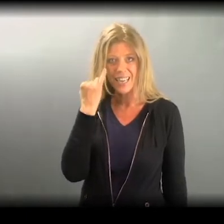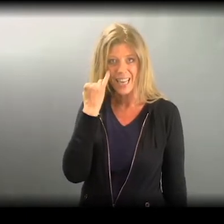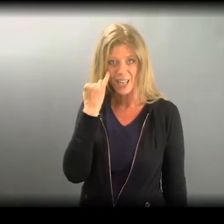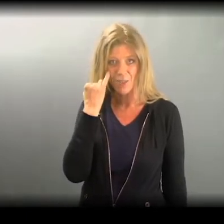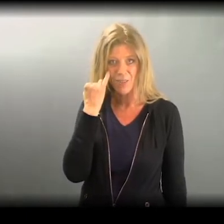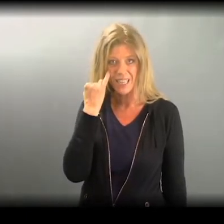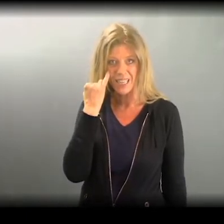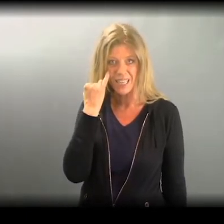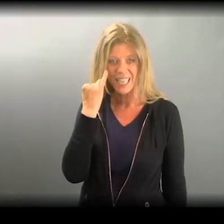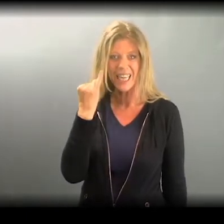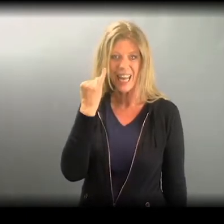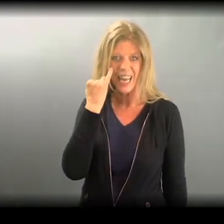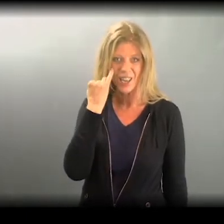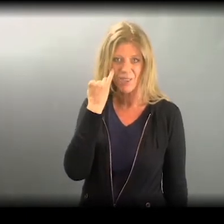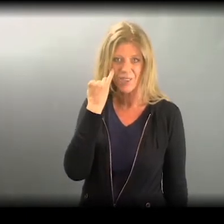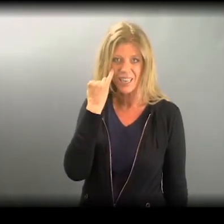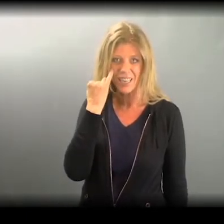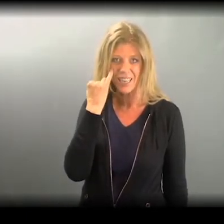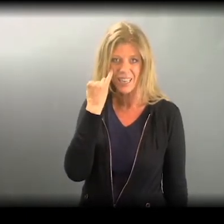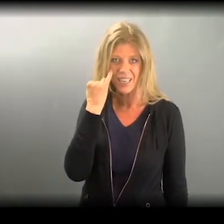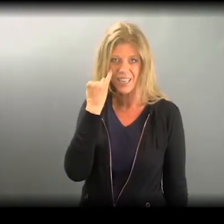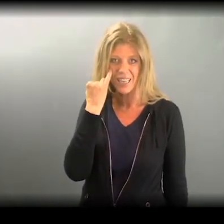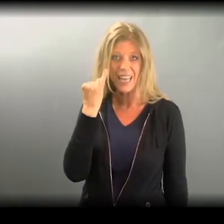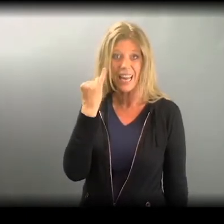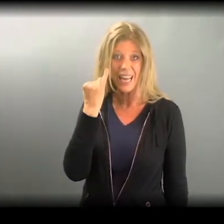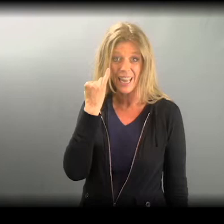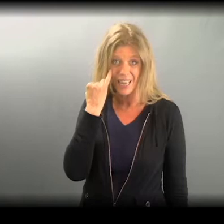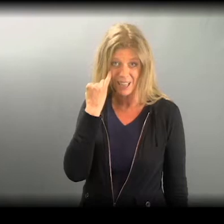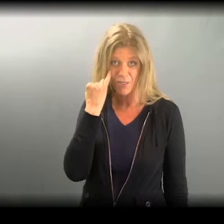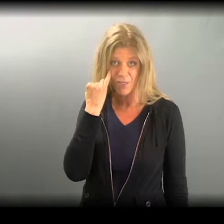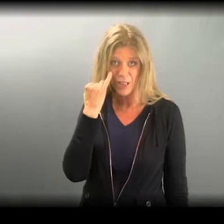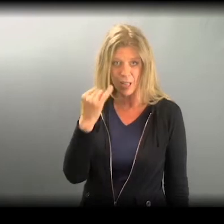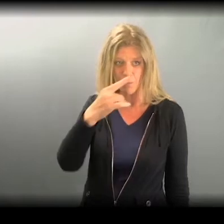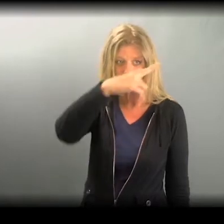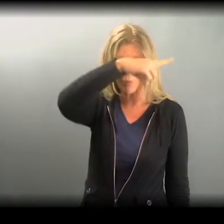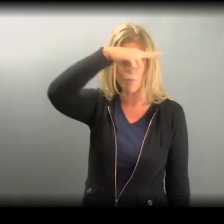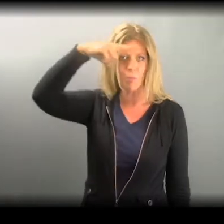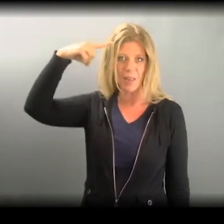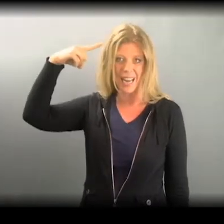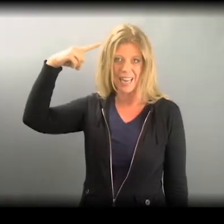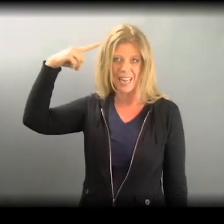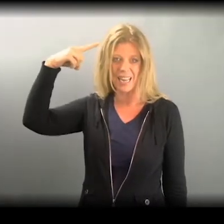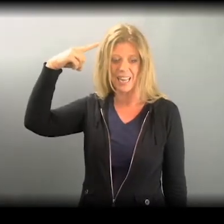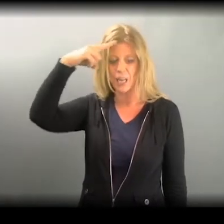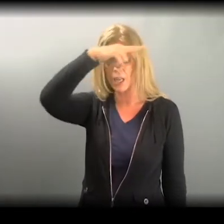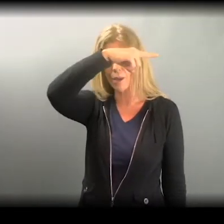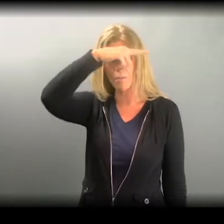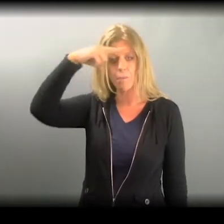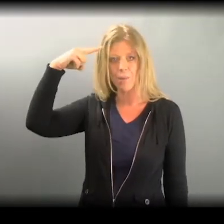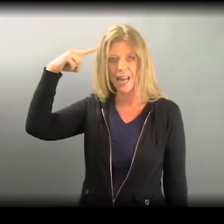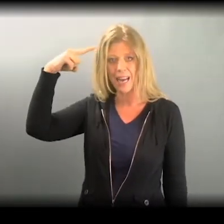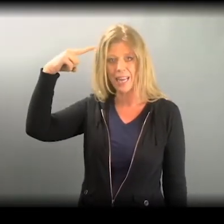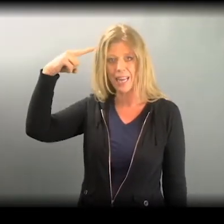IF BLACK